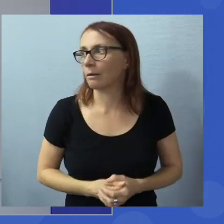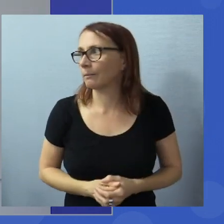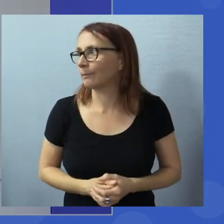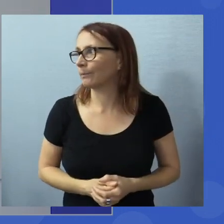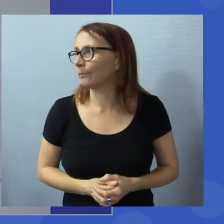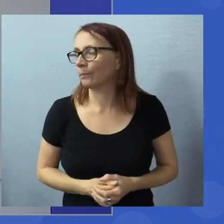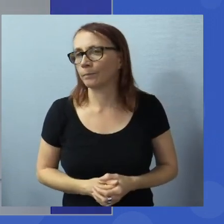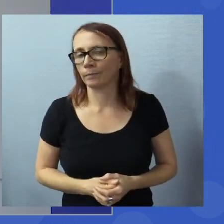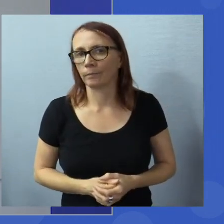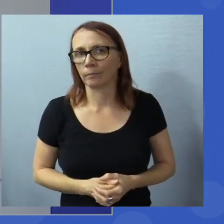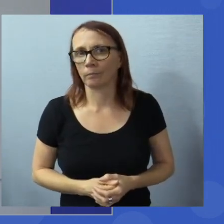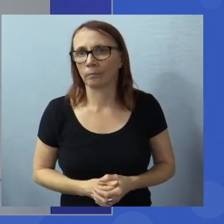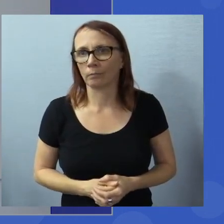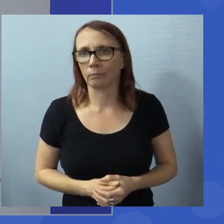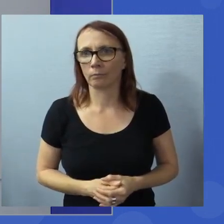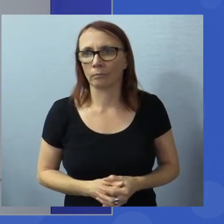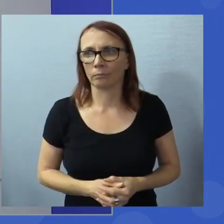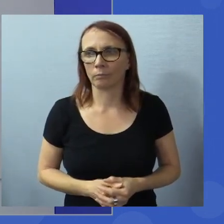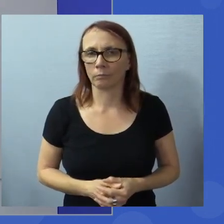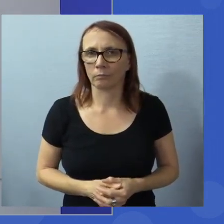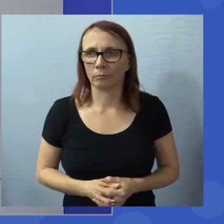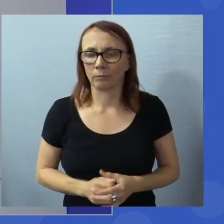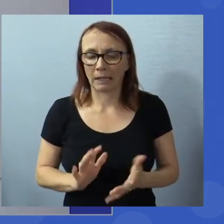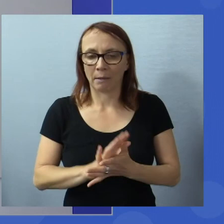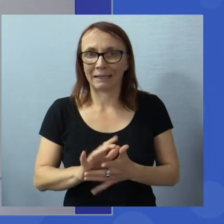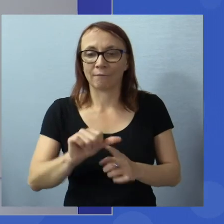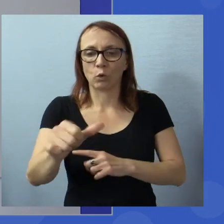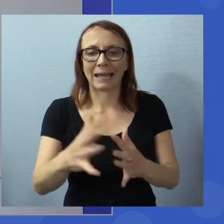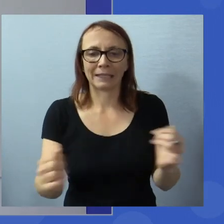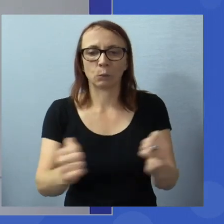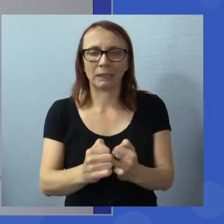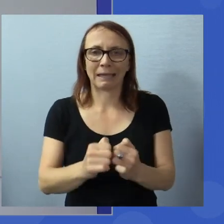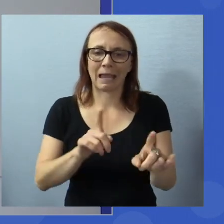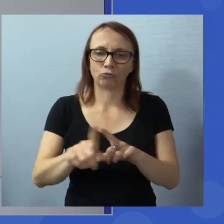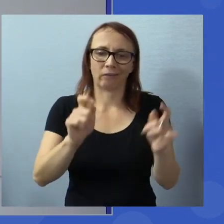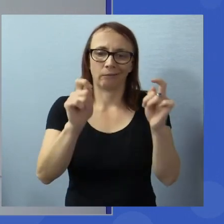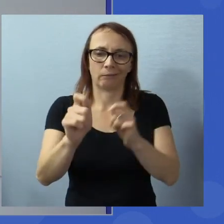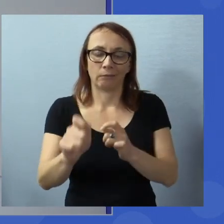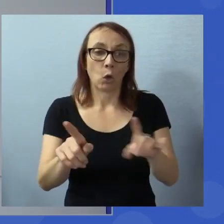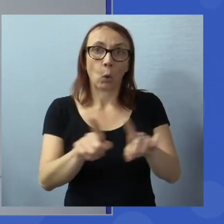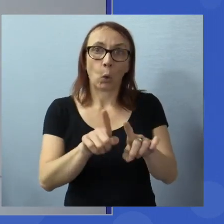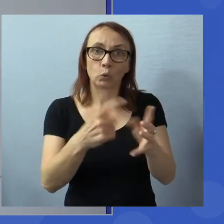others they're helping here to kind of set the agenda for the next weekend as well as of course the members reference group that will be able to tell you a